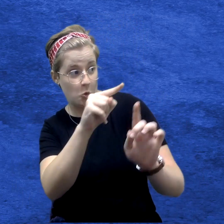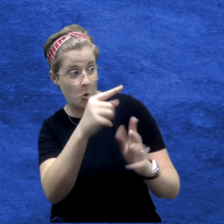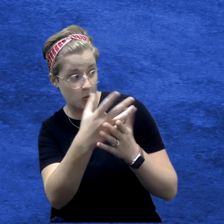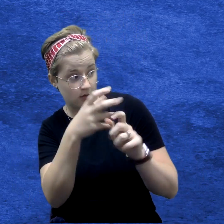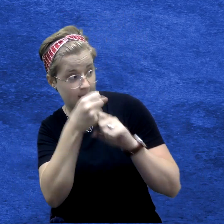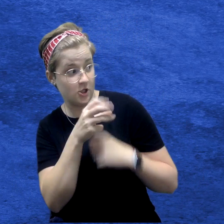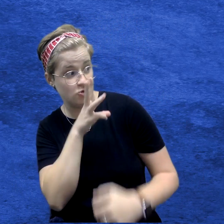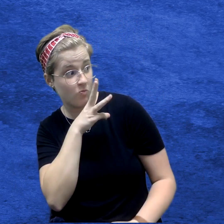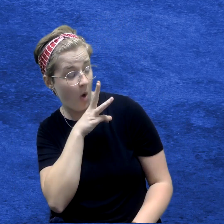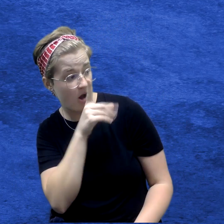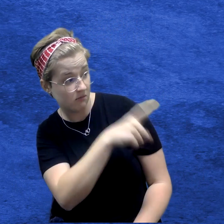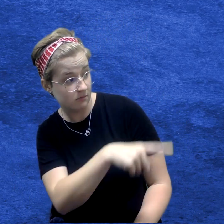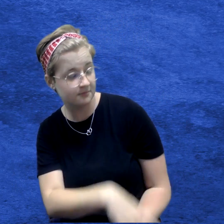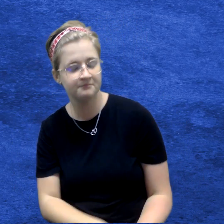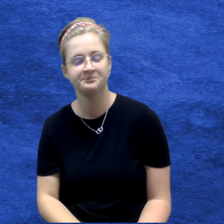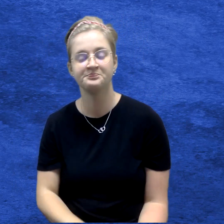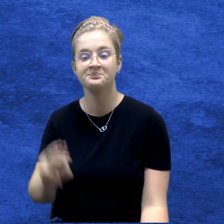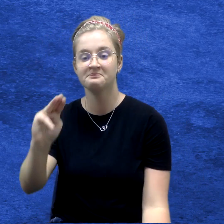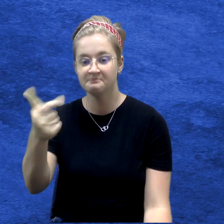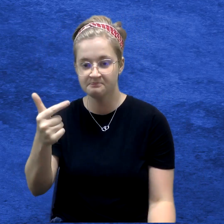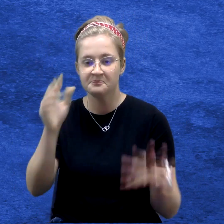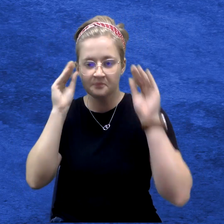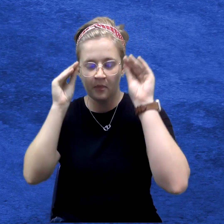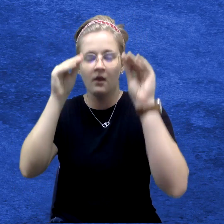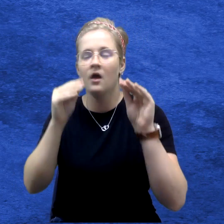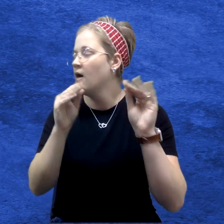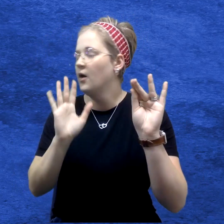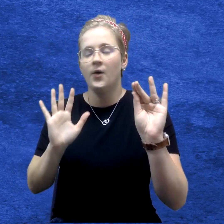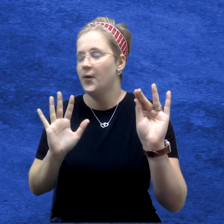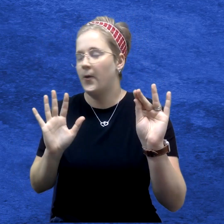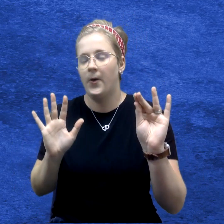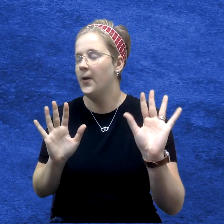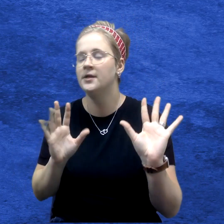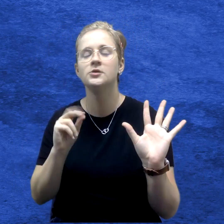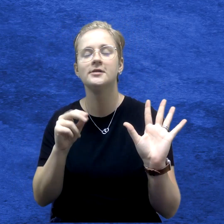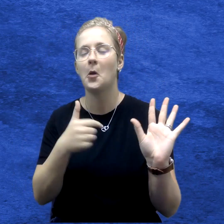Mavis took off her glasses and shook her head. “No, I’m fine, thank you.